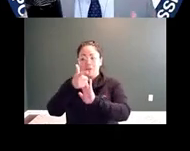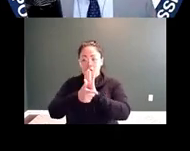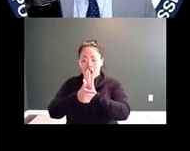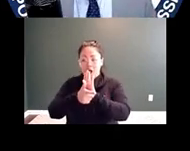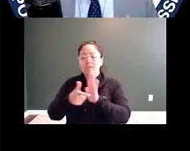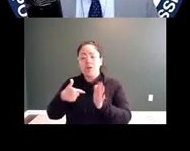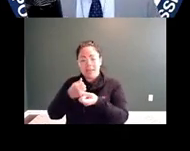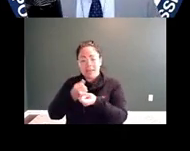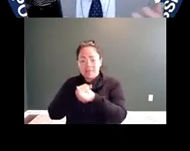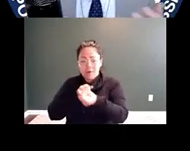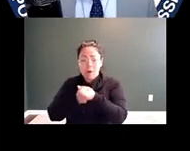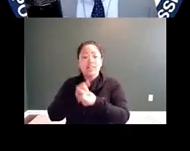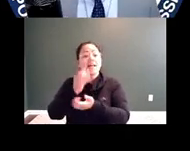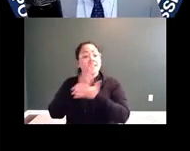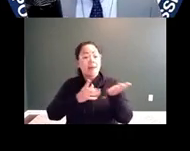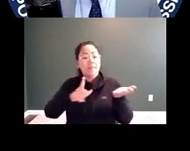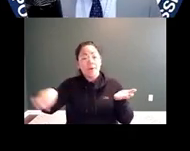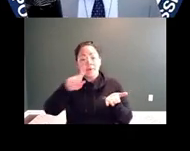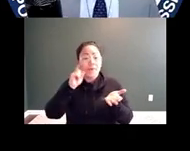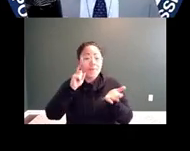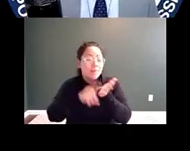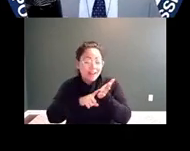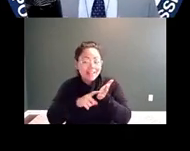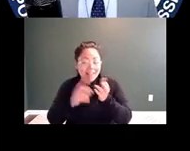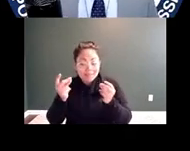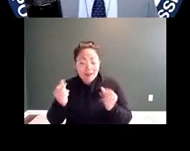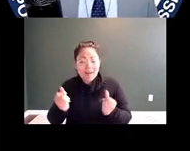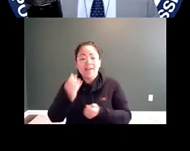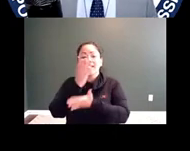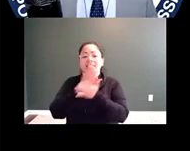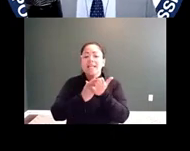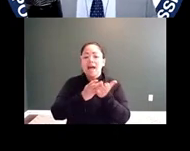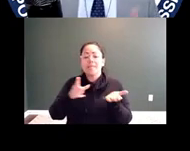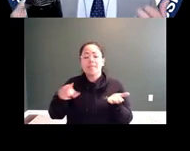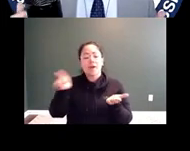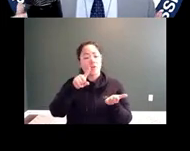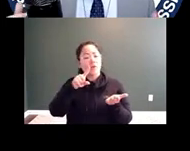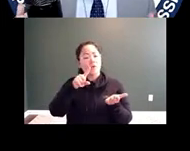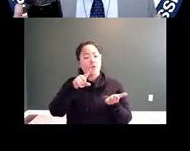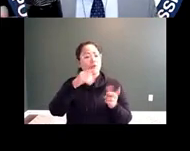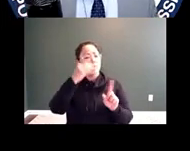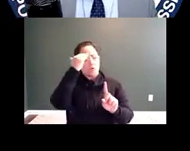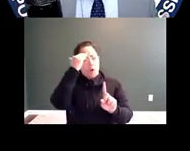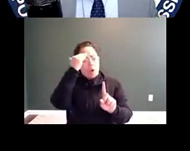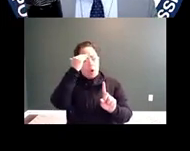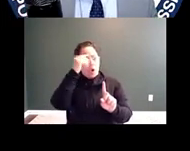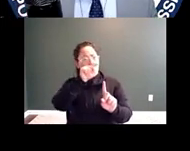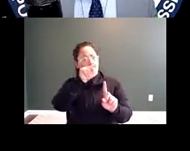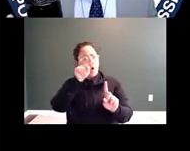Some of them you may recognize right away. Some of them you might be able to tell what they do just by reading the titles.